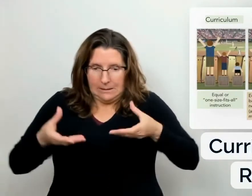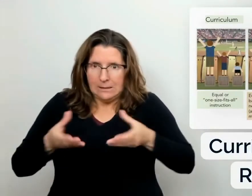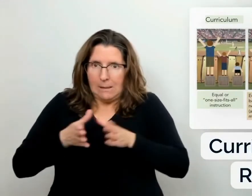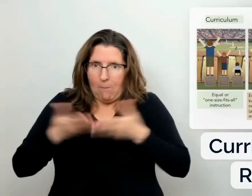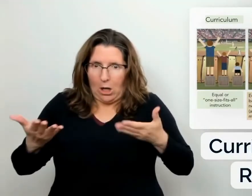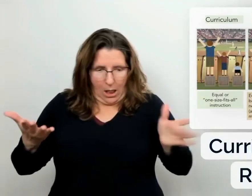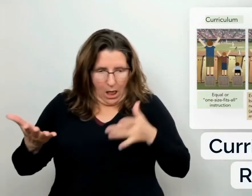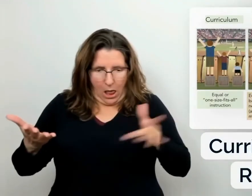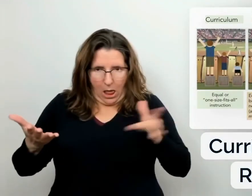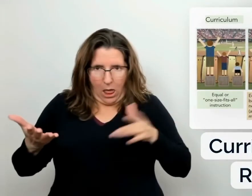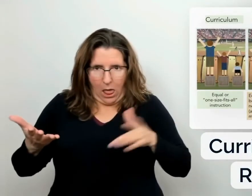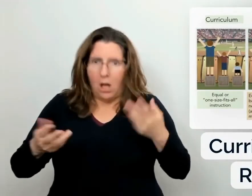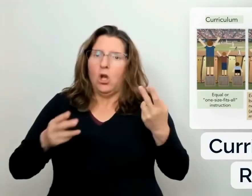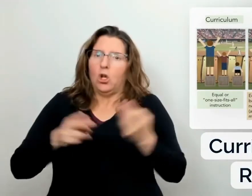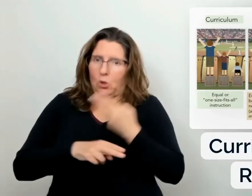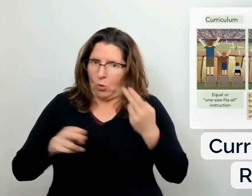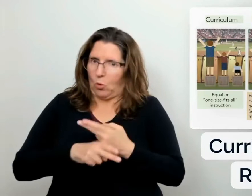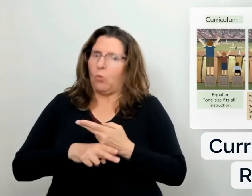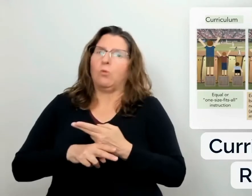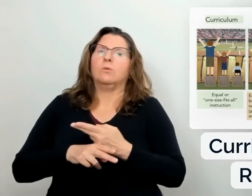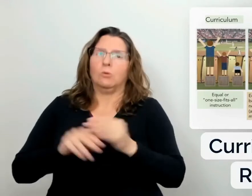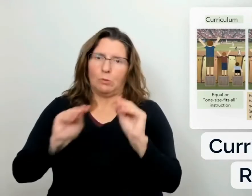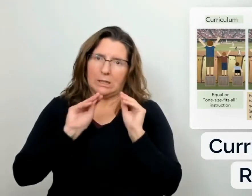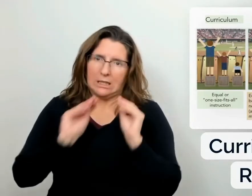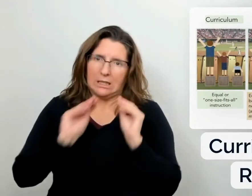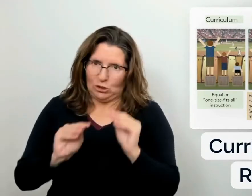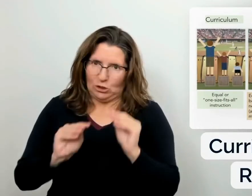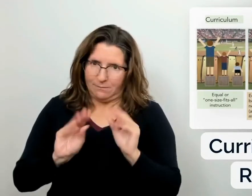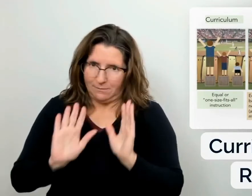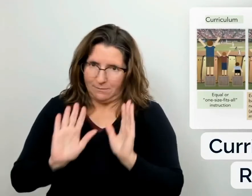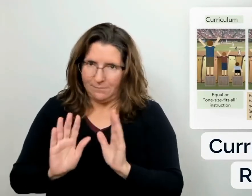Meant for teachers who just want to follow a recipe.